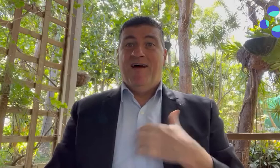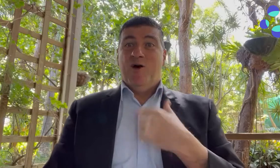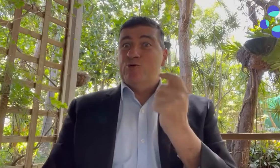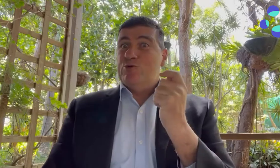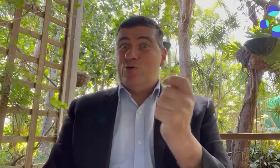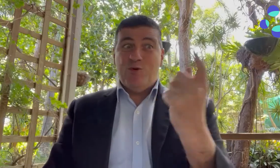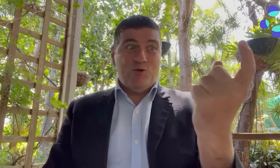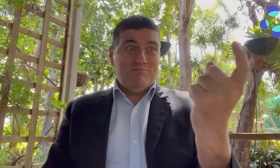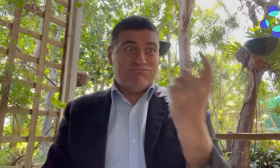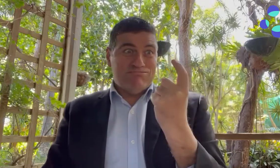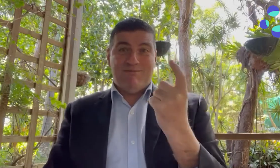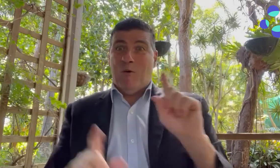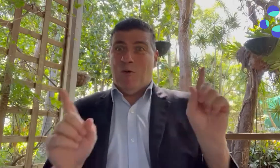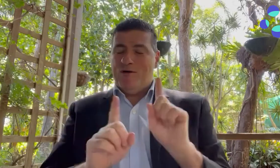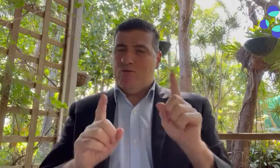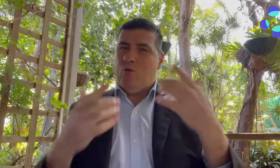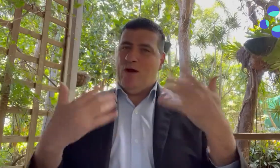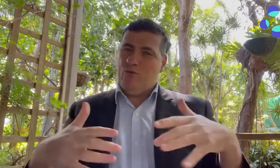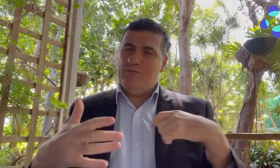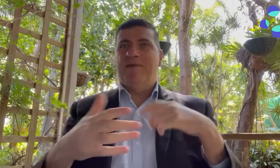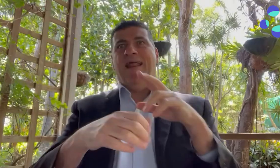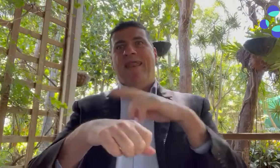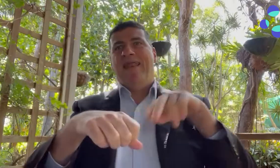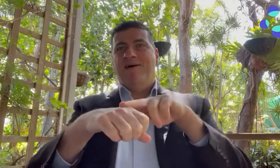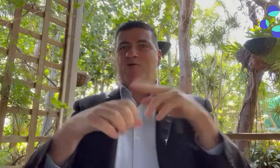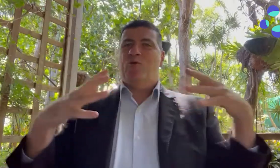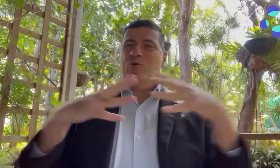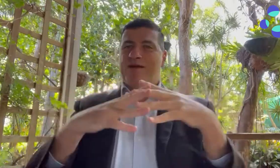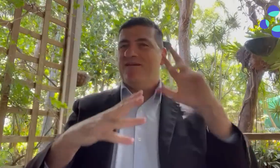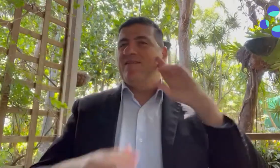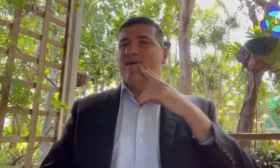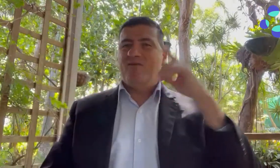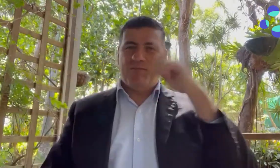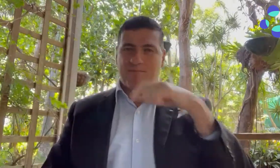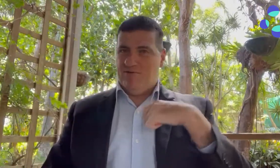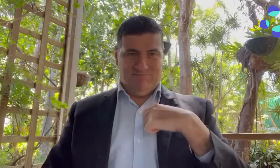Soon it’ll be the National Week of Deaf People,